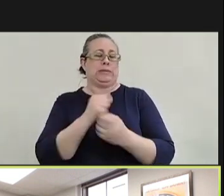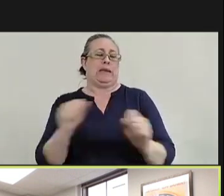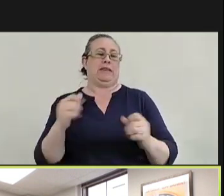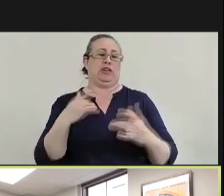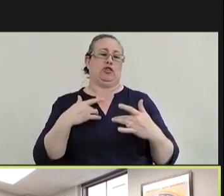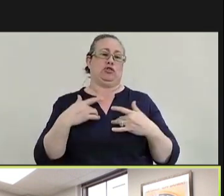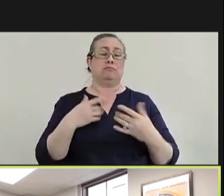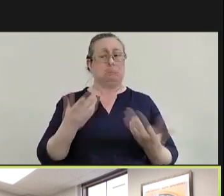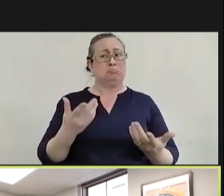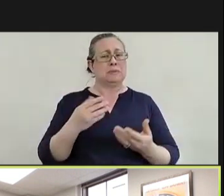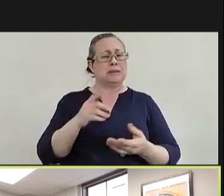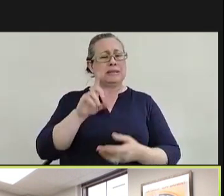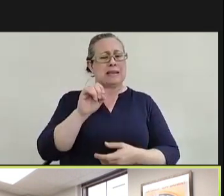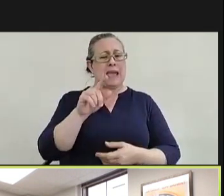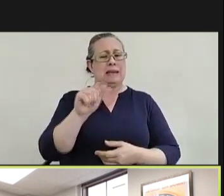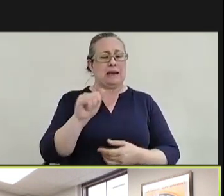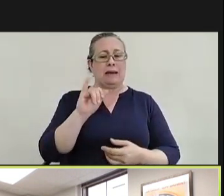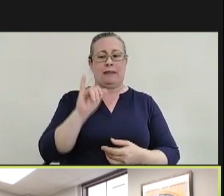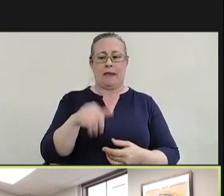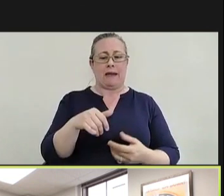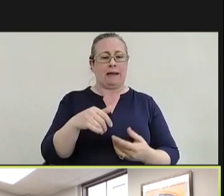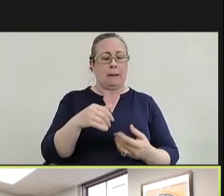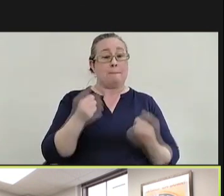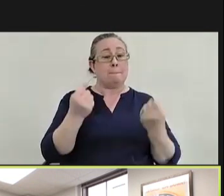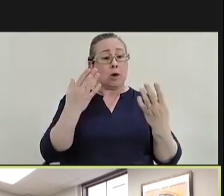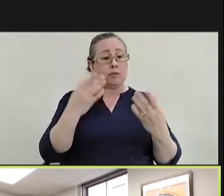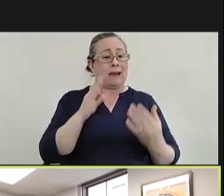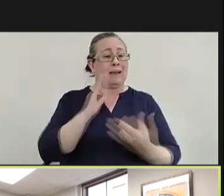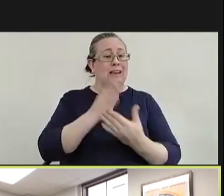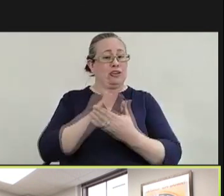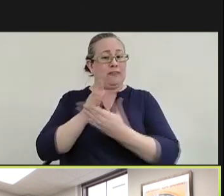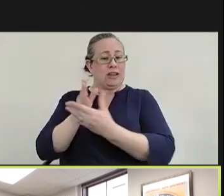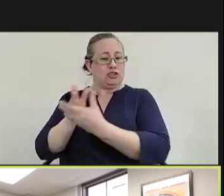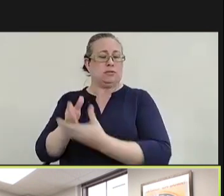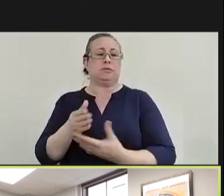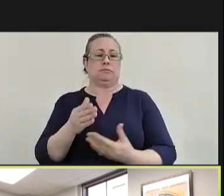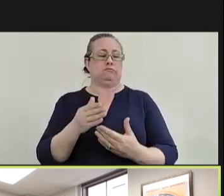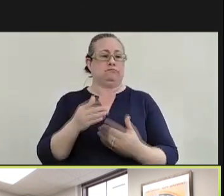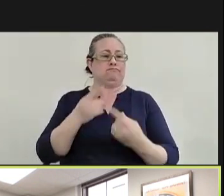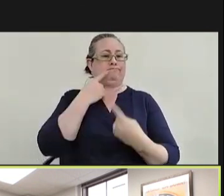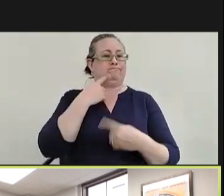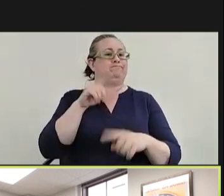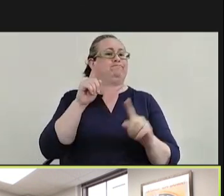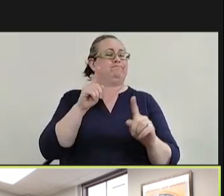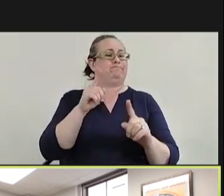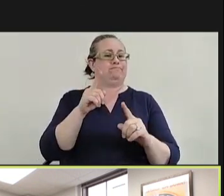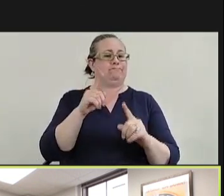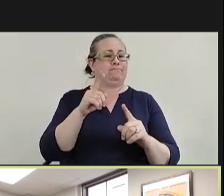of multi interventions achieve all those aims. I think there's a fair amount of data and I'll be